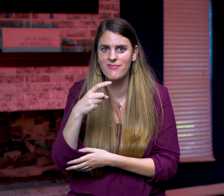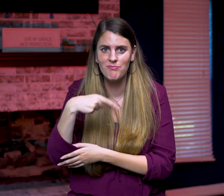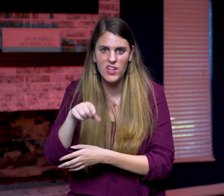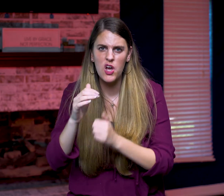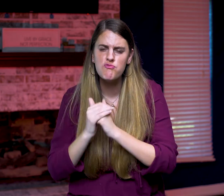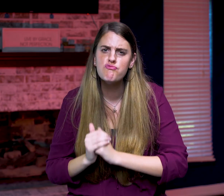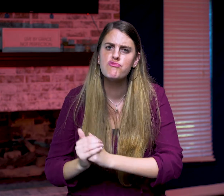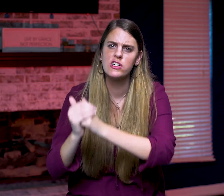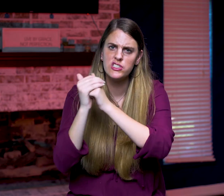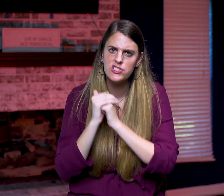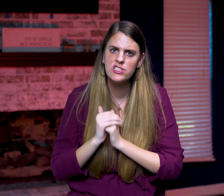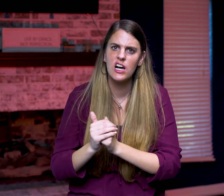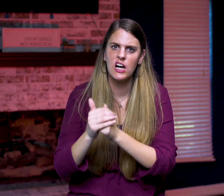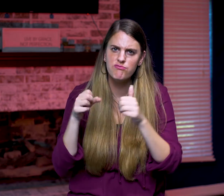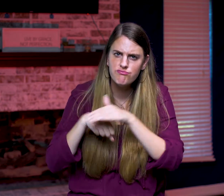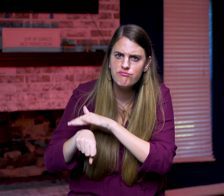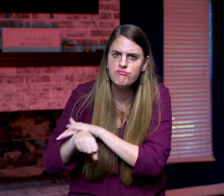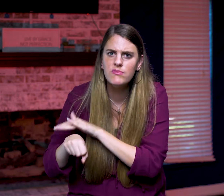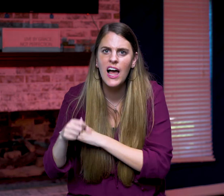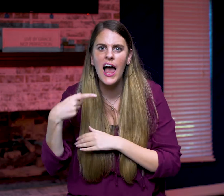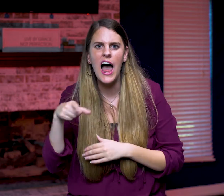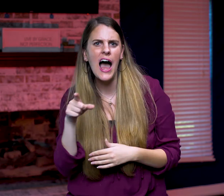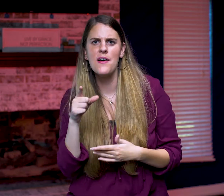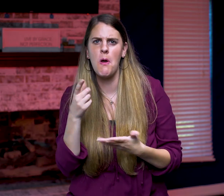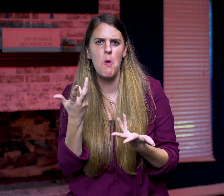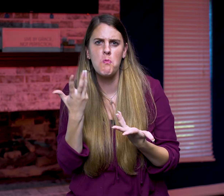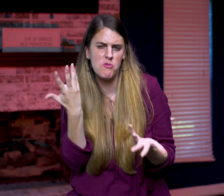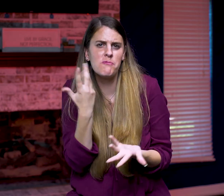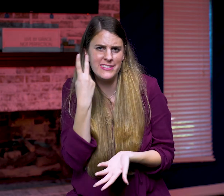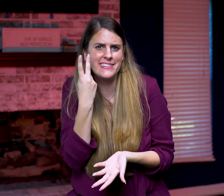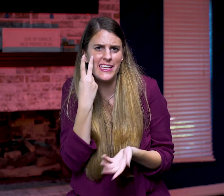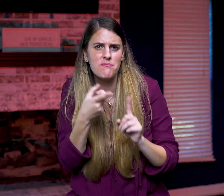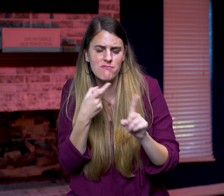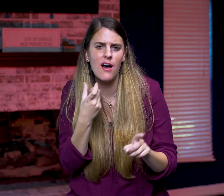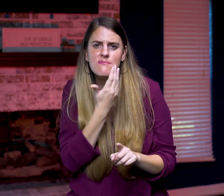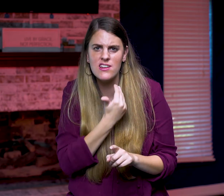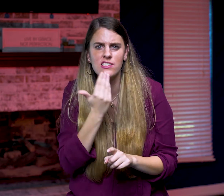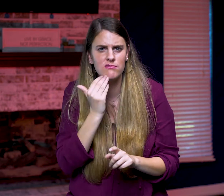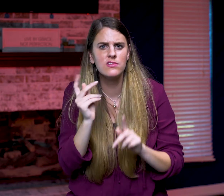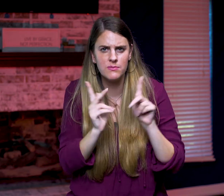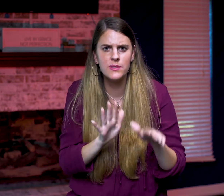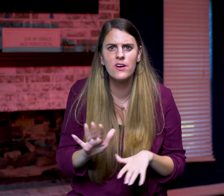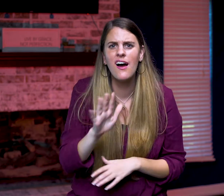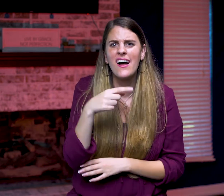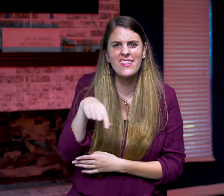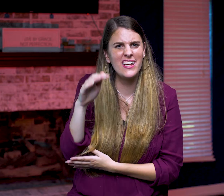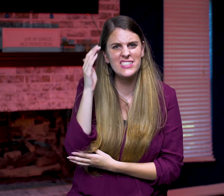they worship fertility, and based on what we’ve seen from the Israelites,